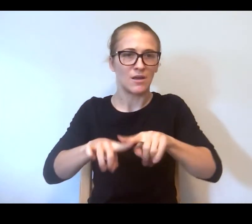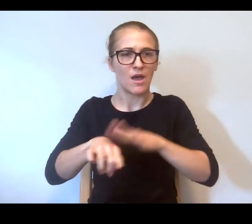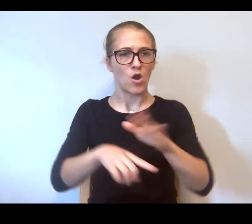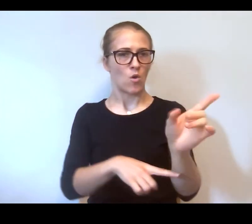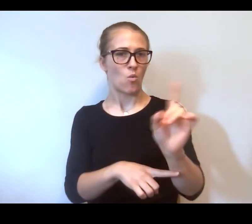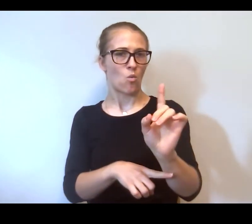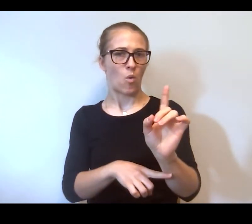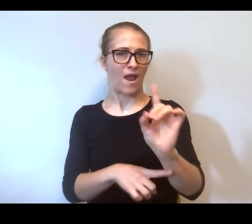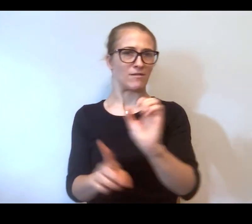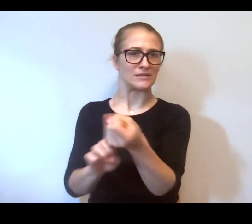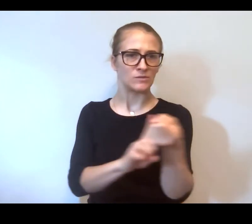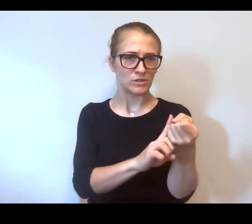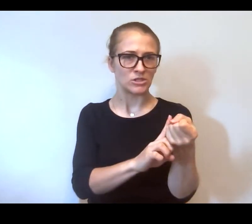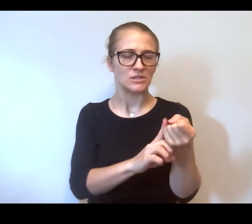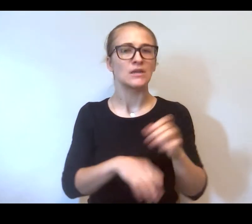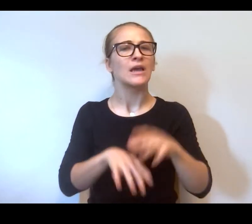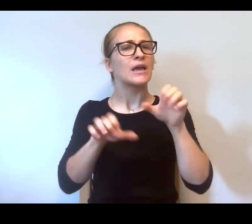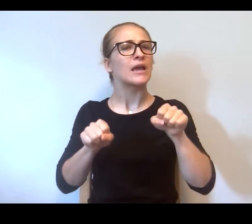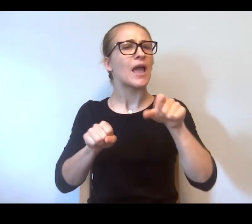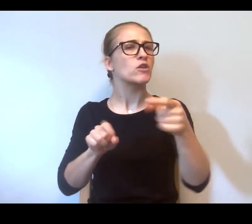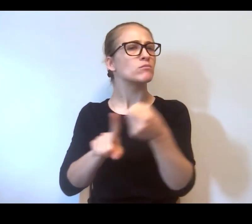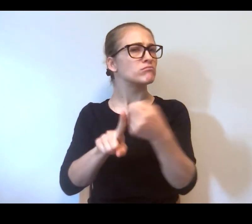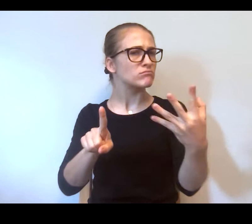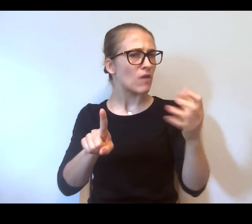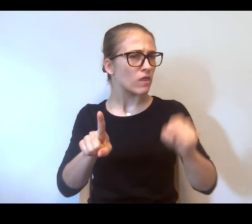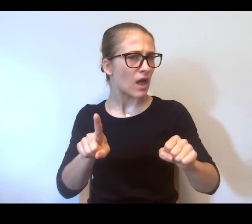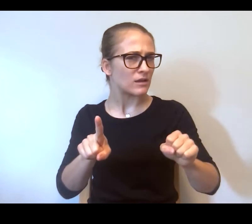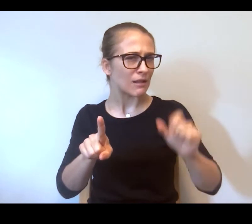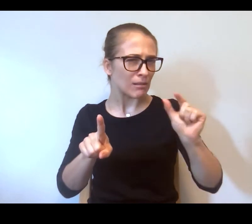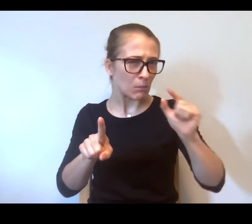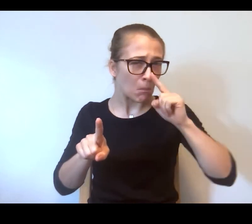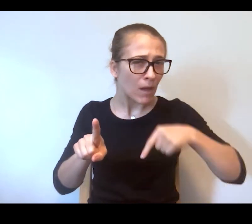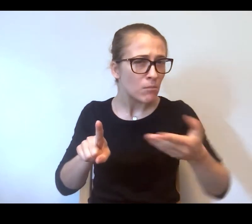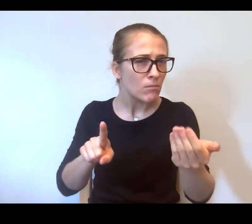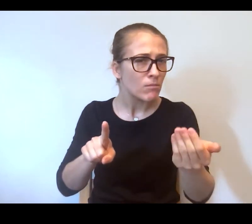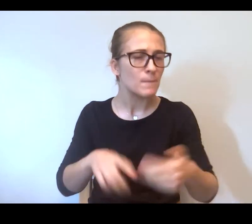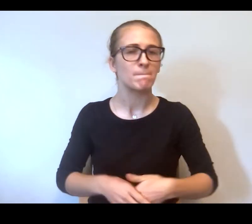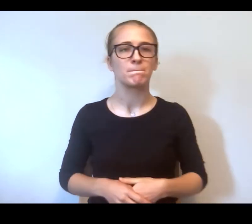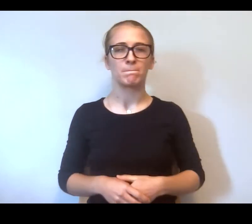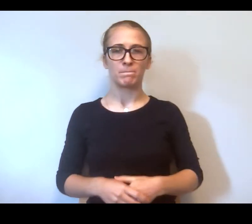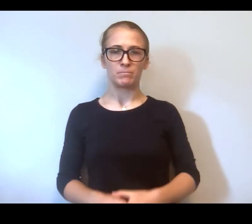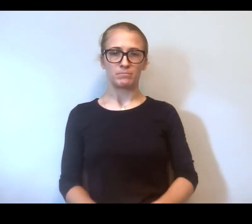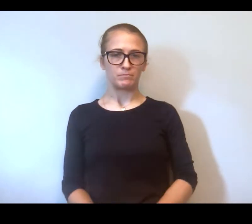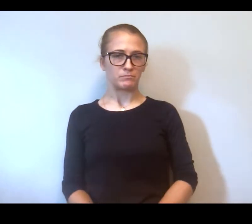interpreter, depending on the situation, right? And can you just sort of like talk to us about what you